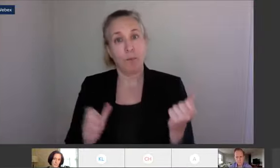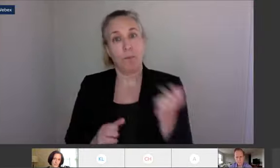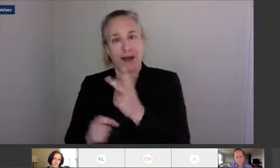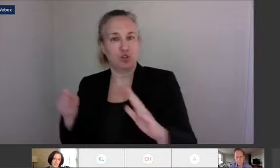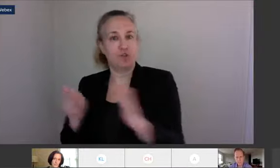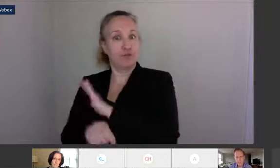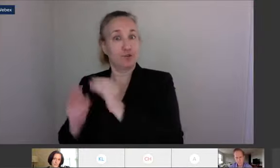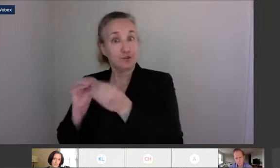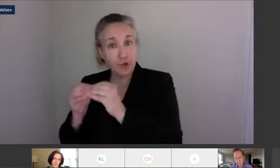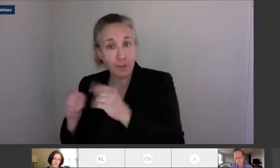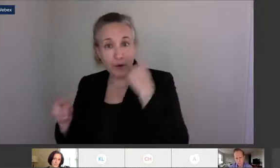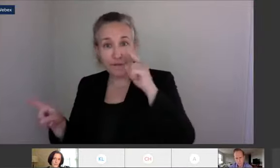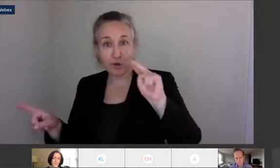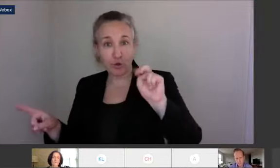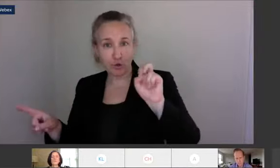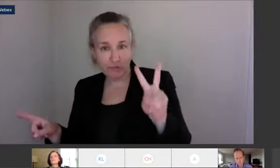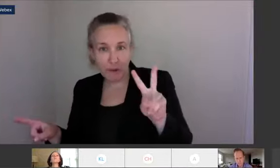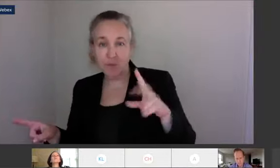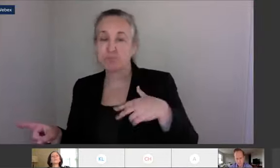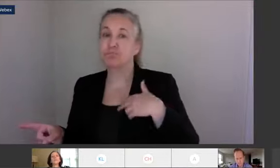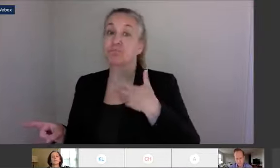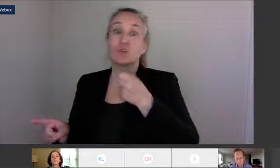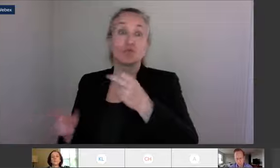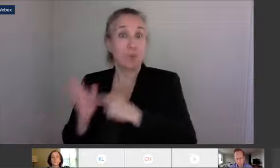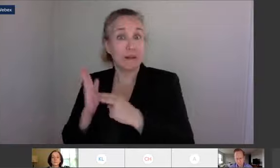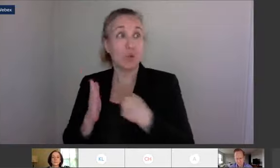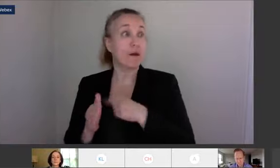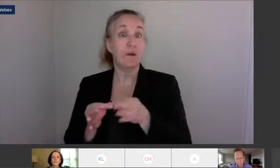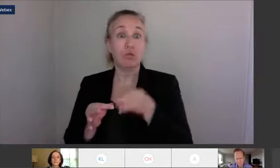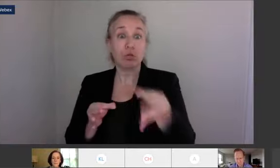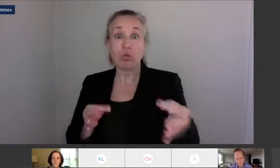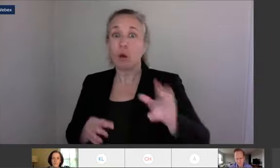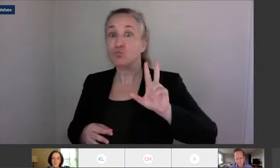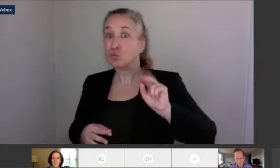November so we're not waiting if someone is interested in being a poll worker in